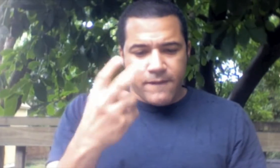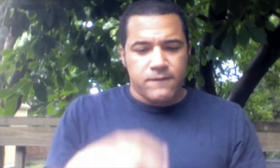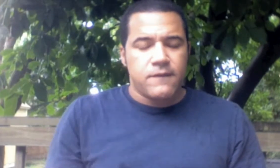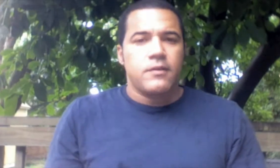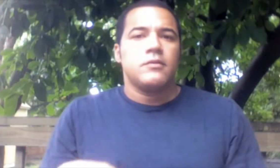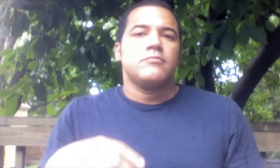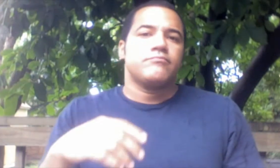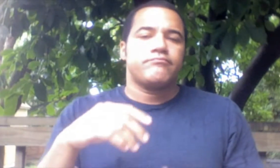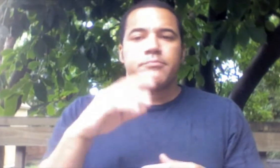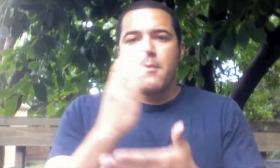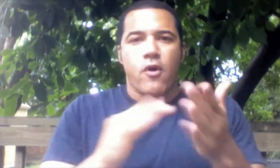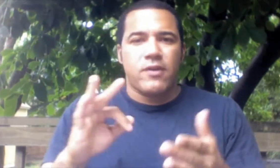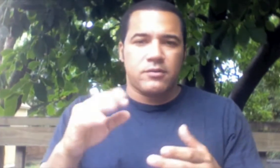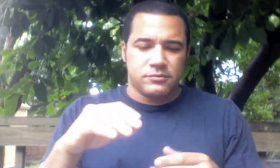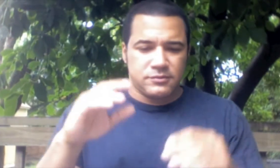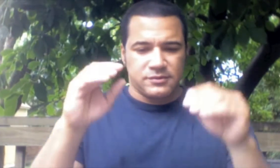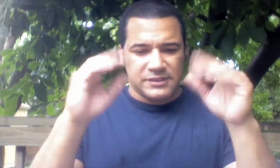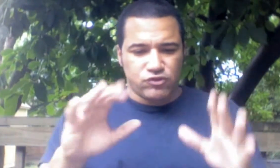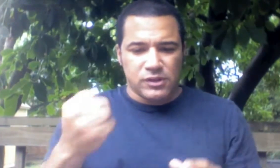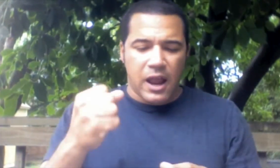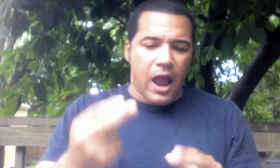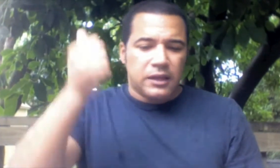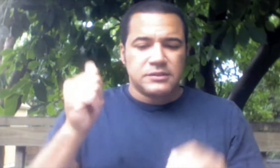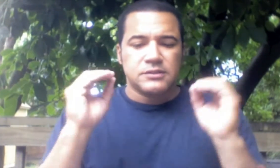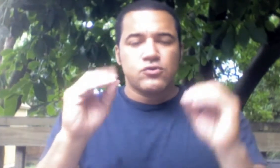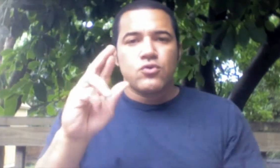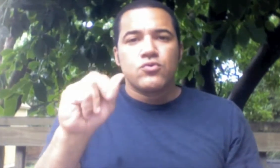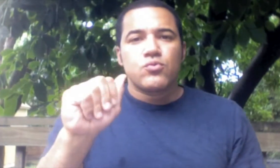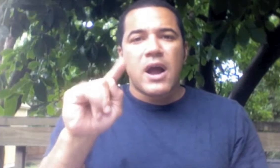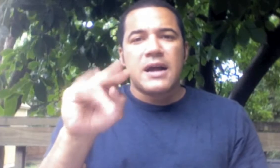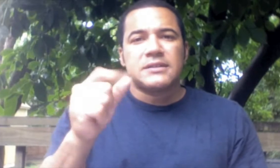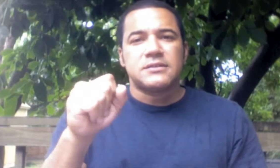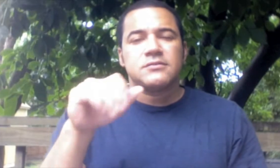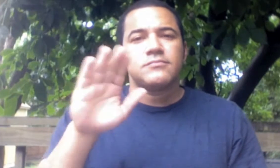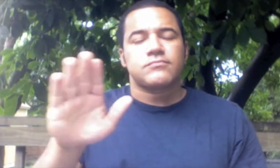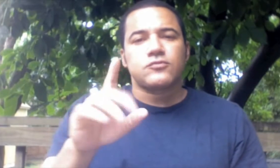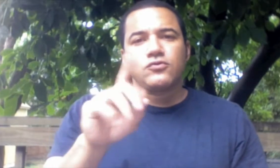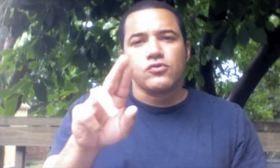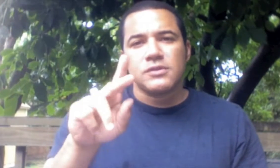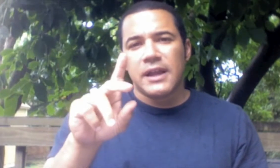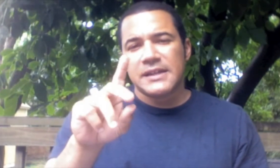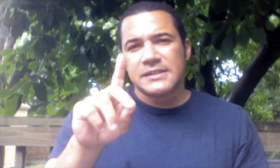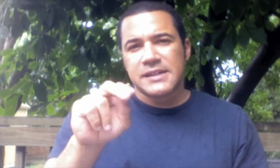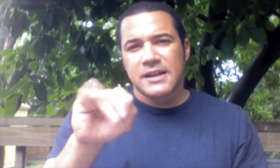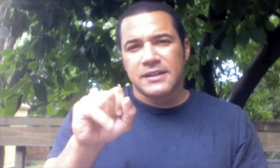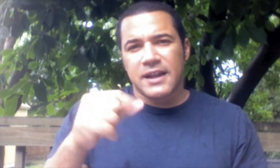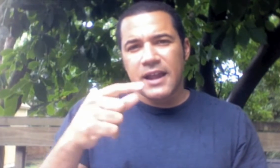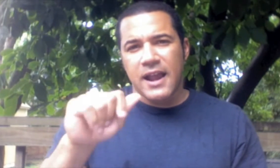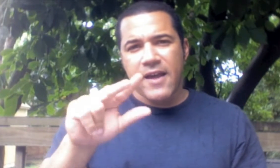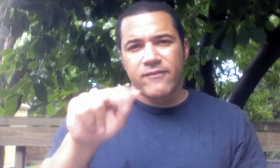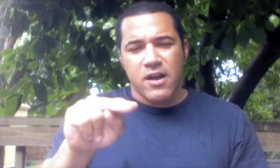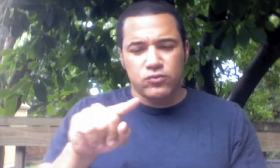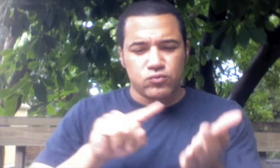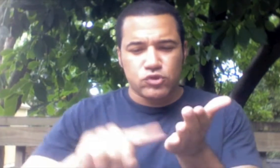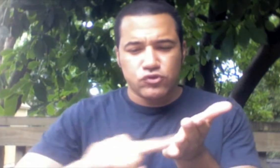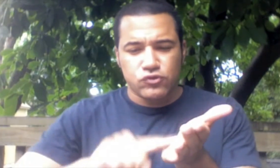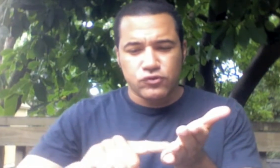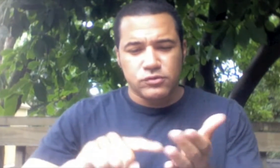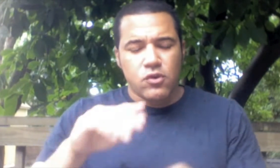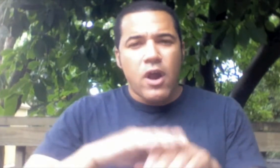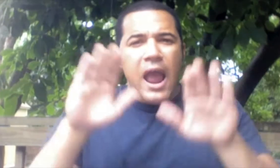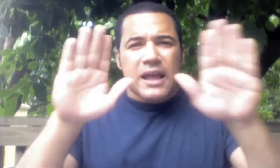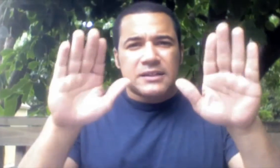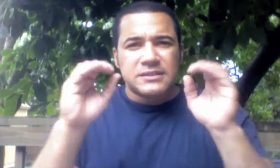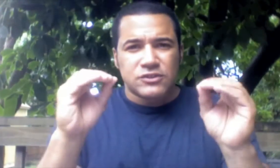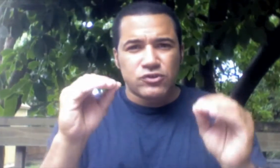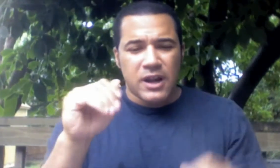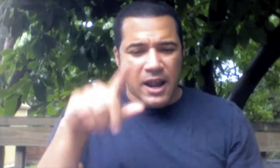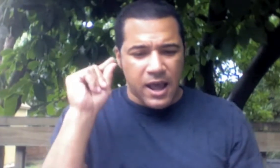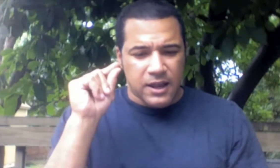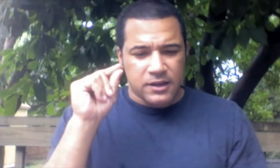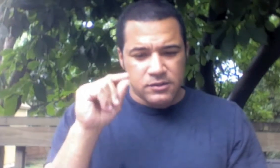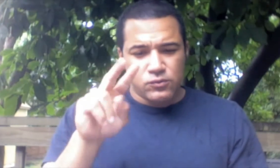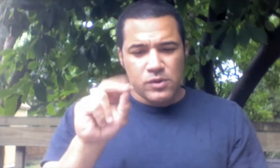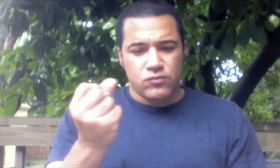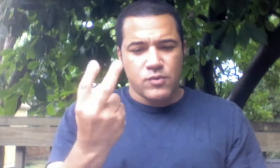being one of the teachers’ highest teacher ratings in Dr. Dennis Galvin’s research on Excellent Teaching at Gallaudet (2012);